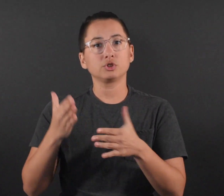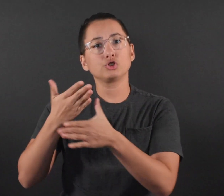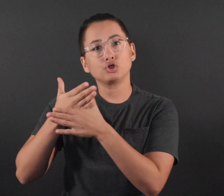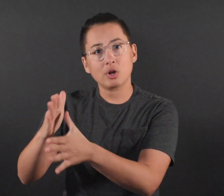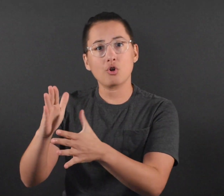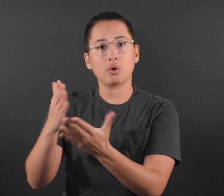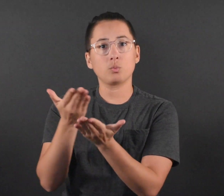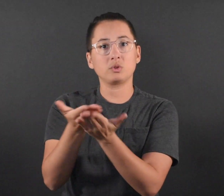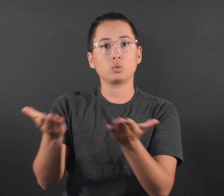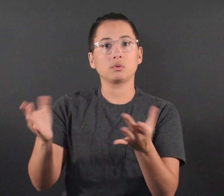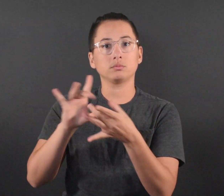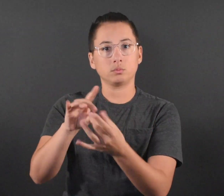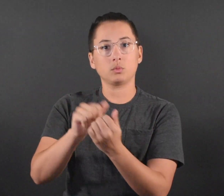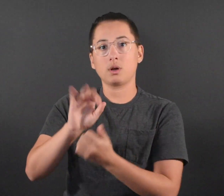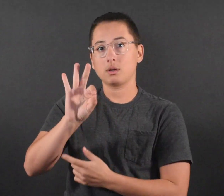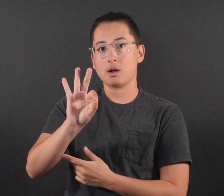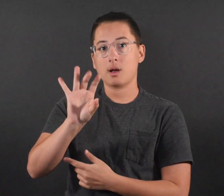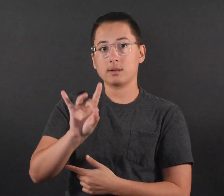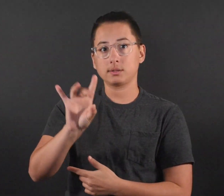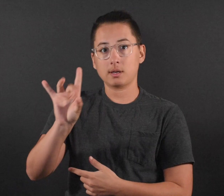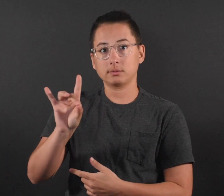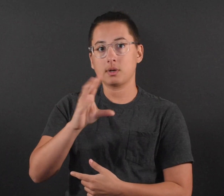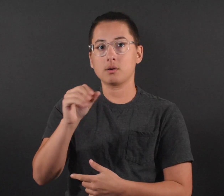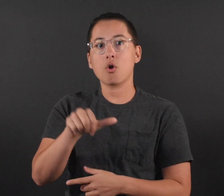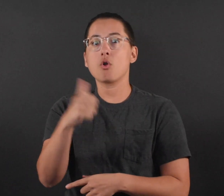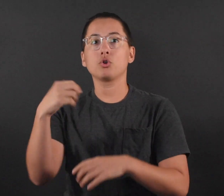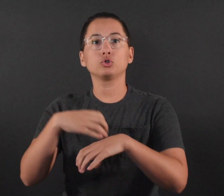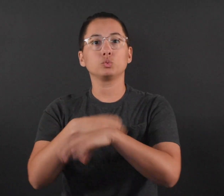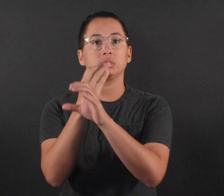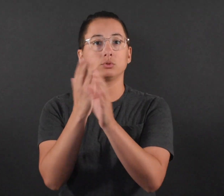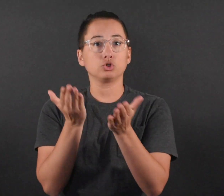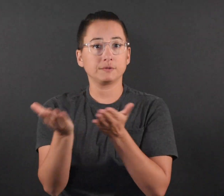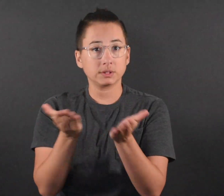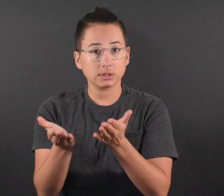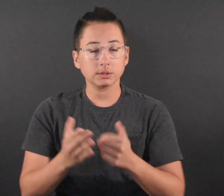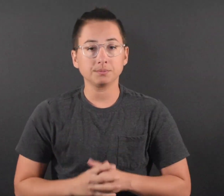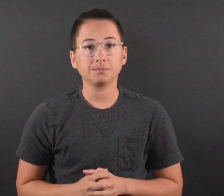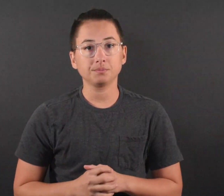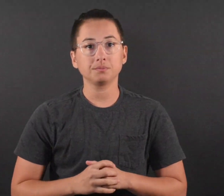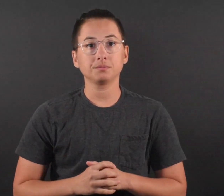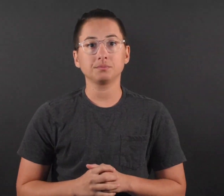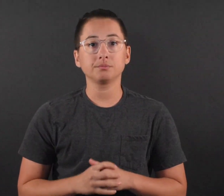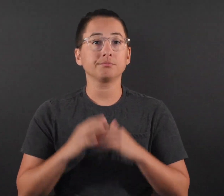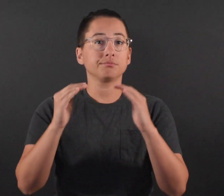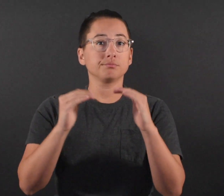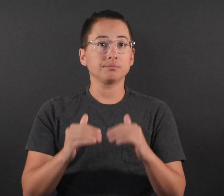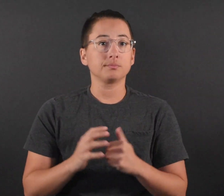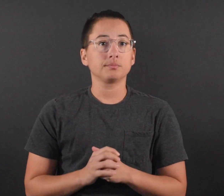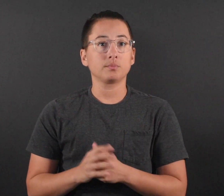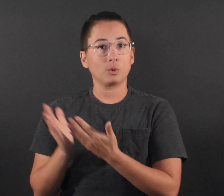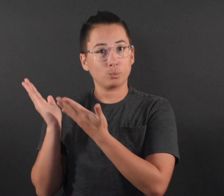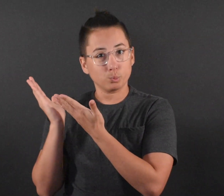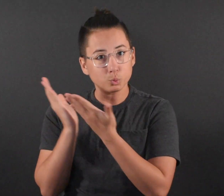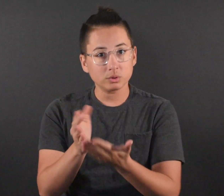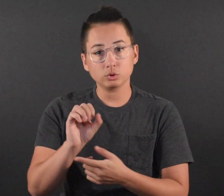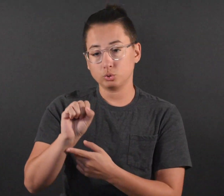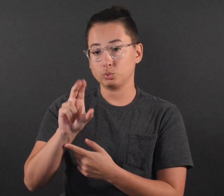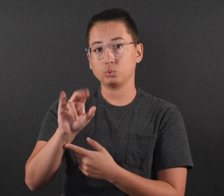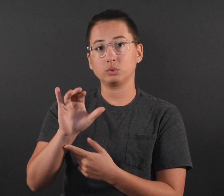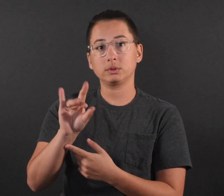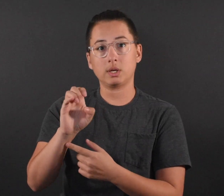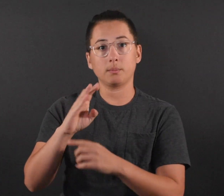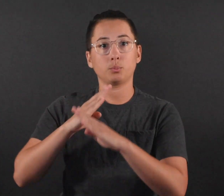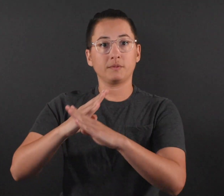Share resources on 988 and other crisis services. • Bring suicide prevention training to